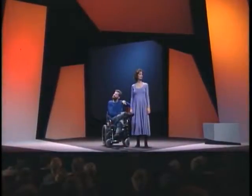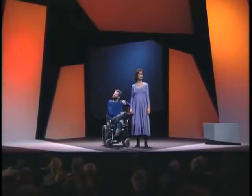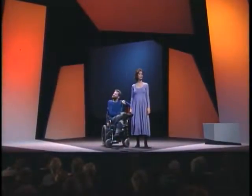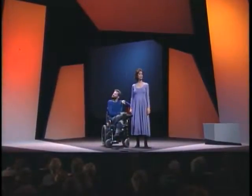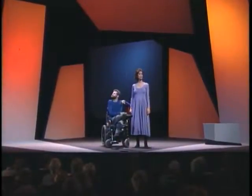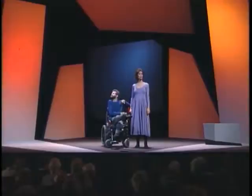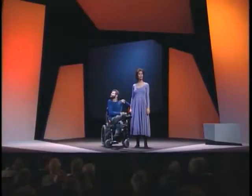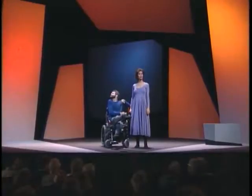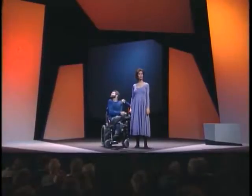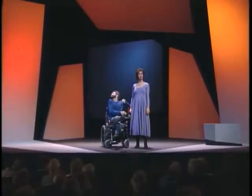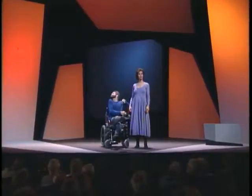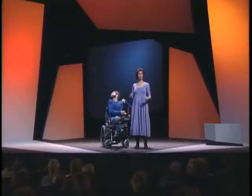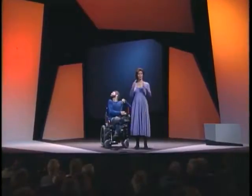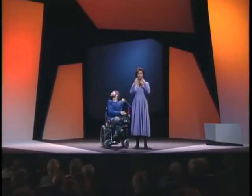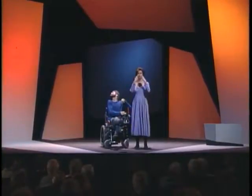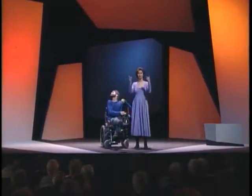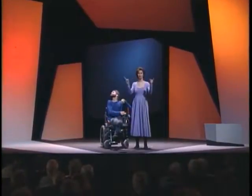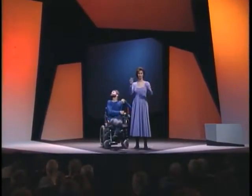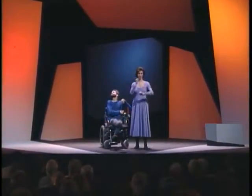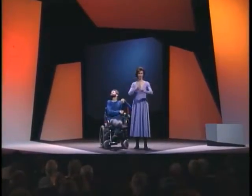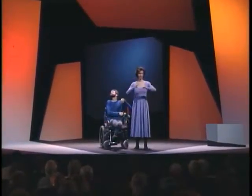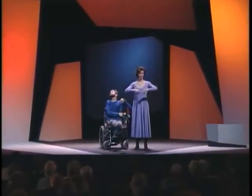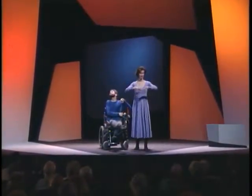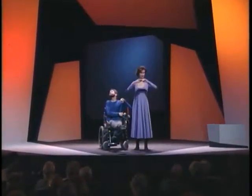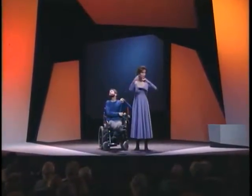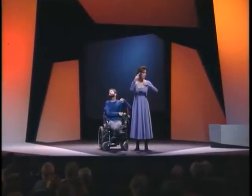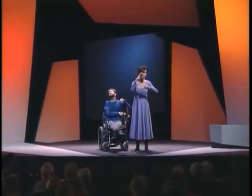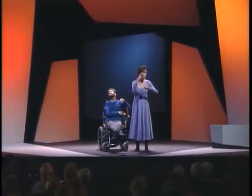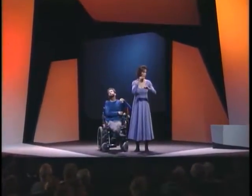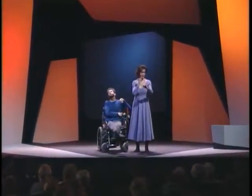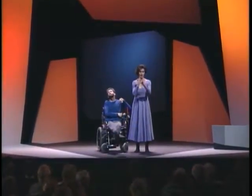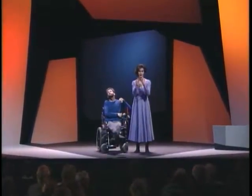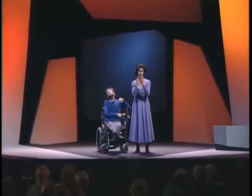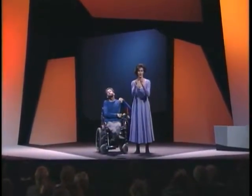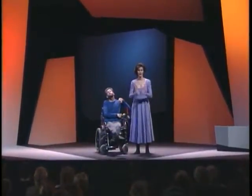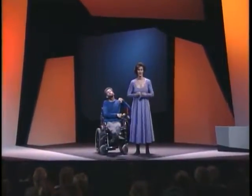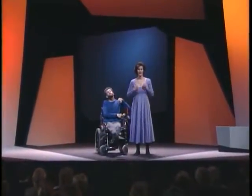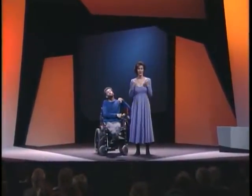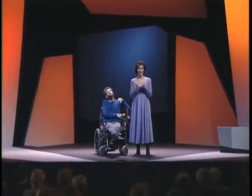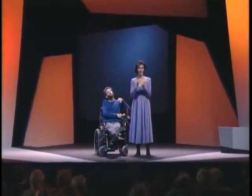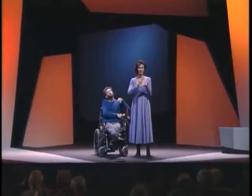can you interrupt this show for a live press conference with mr. Neil Markus